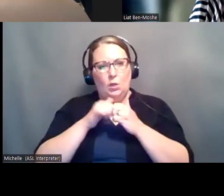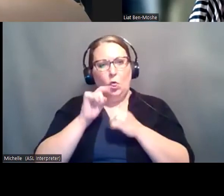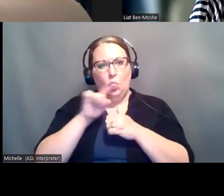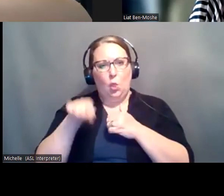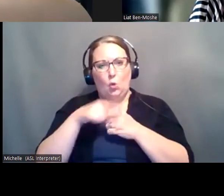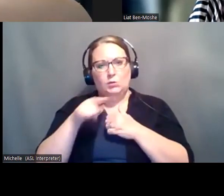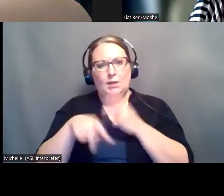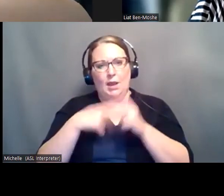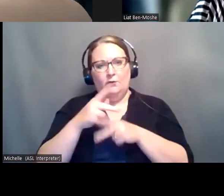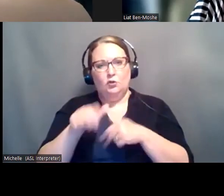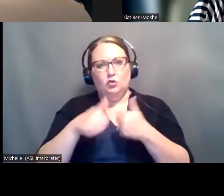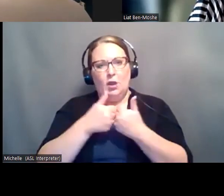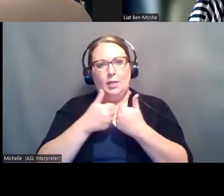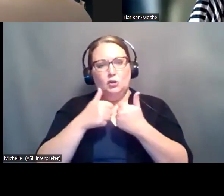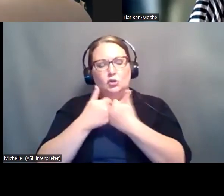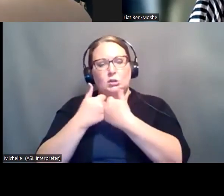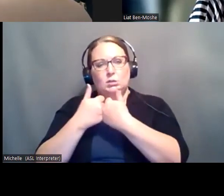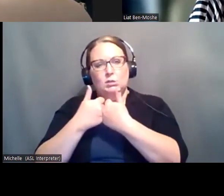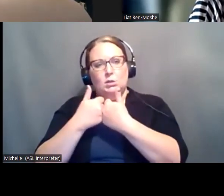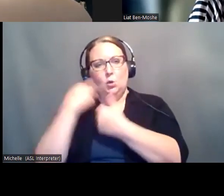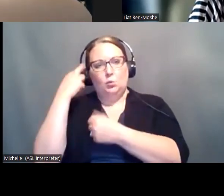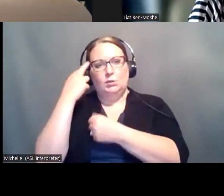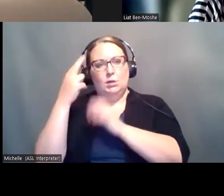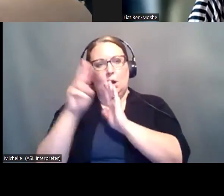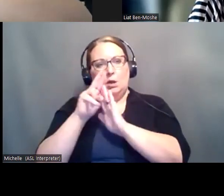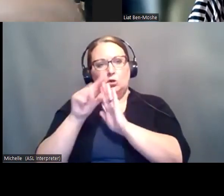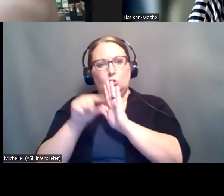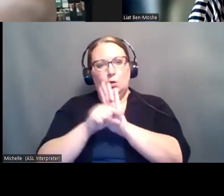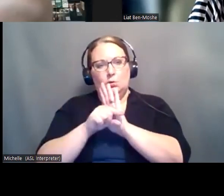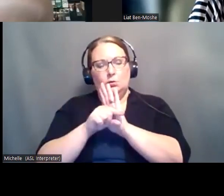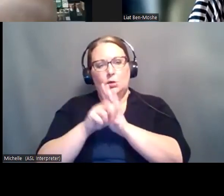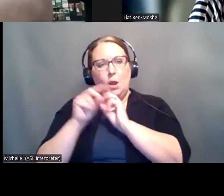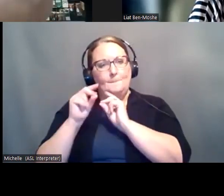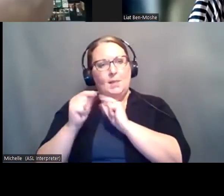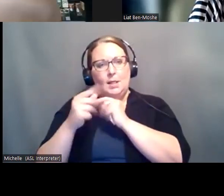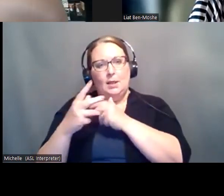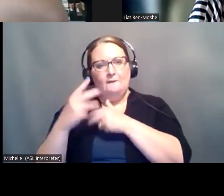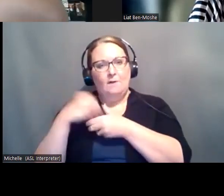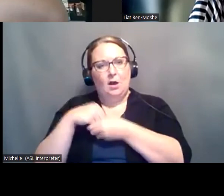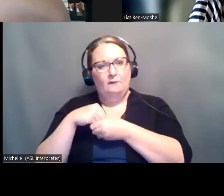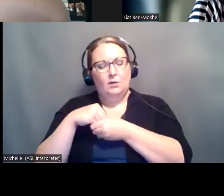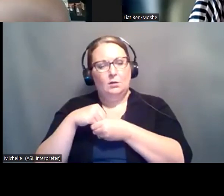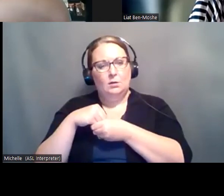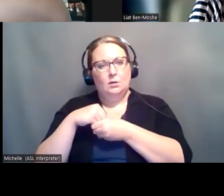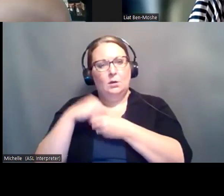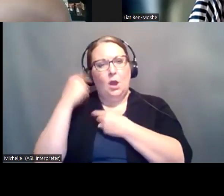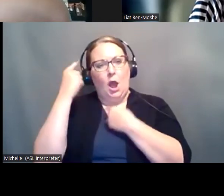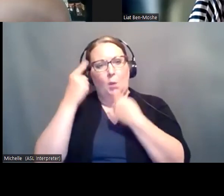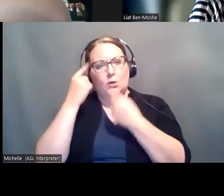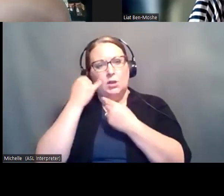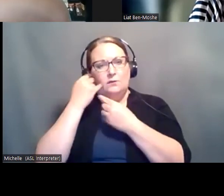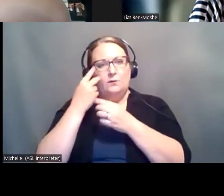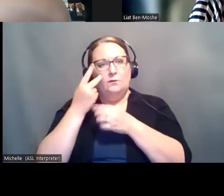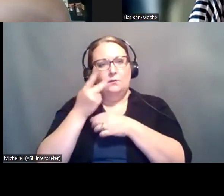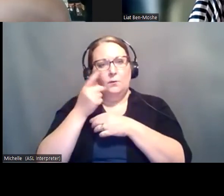and the reasons why undergraduates are immediately involved. So I'm wondering if in all of your experiences,